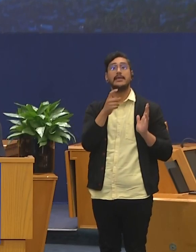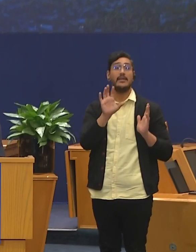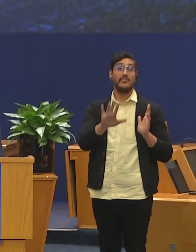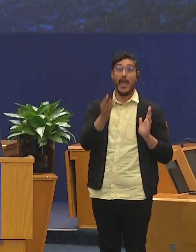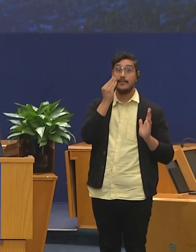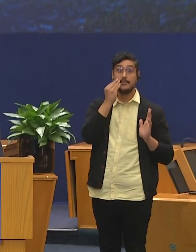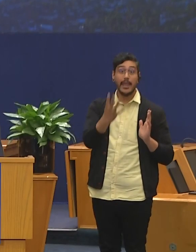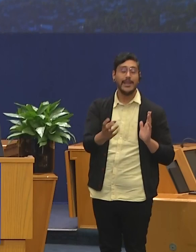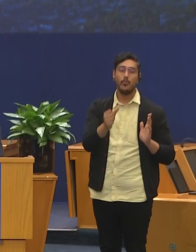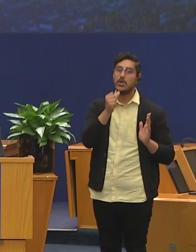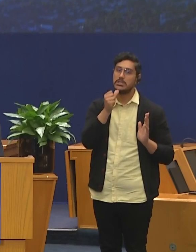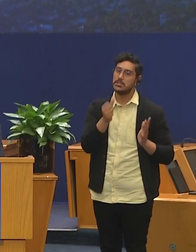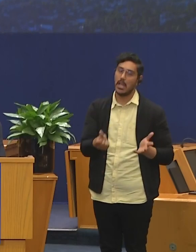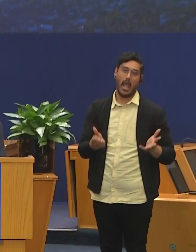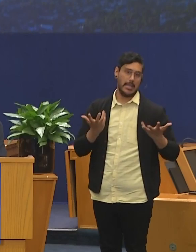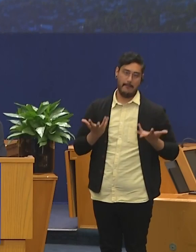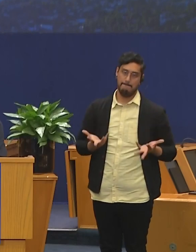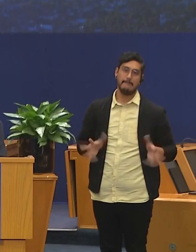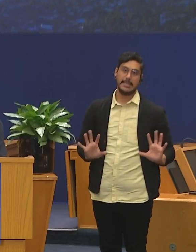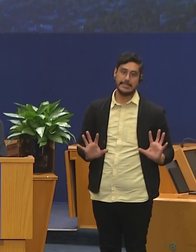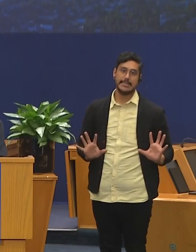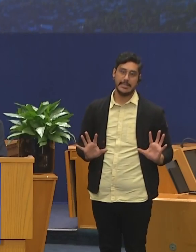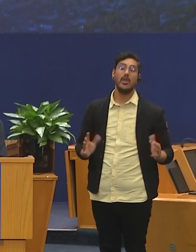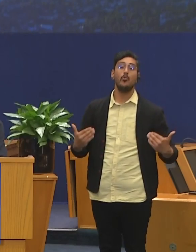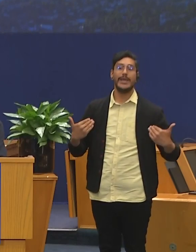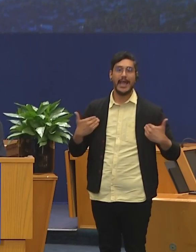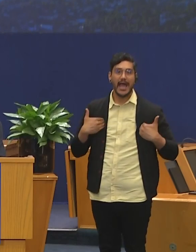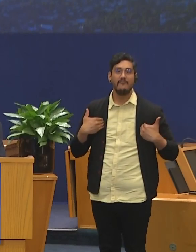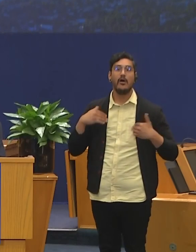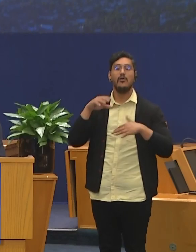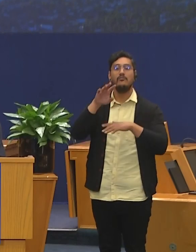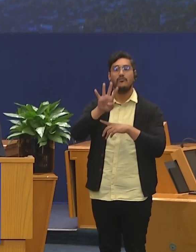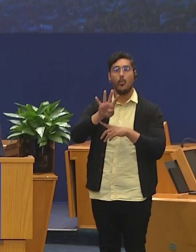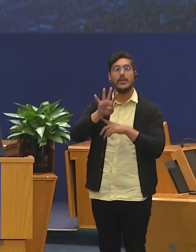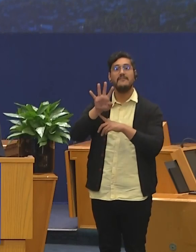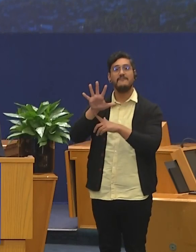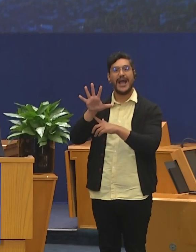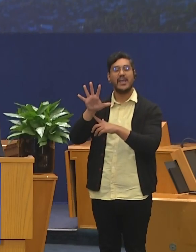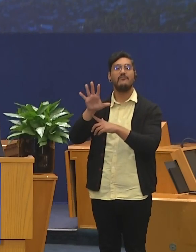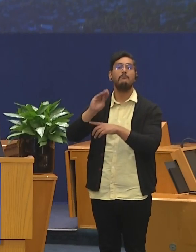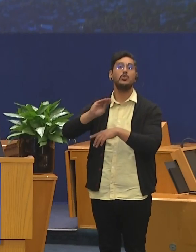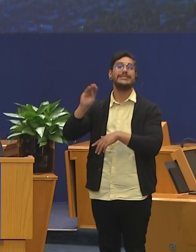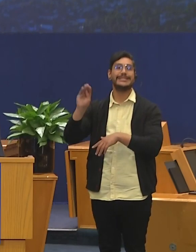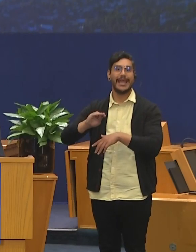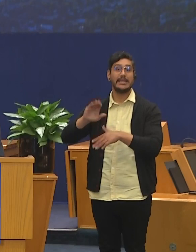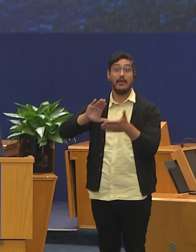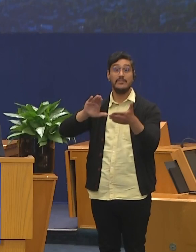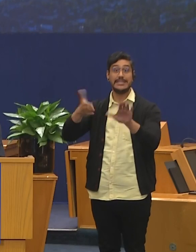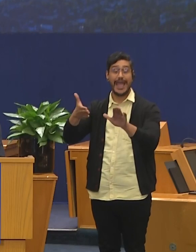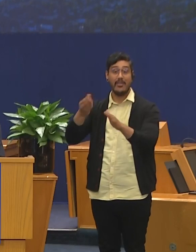WANT TO START WITH THE CAVEAT THAT DATA WAS INCOMPLETE.